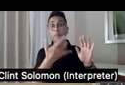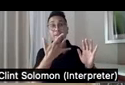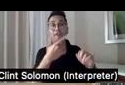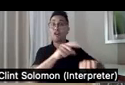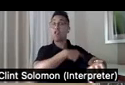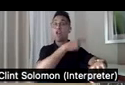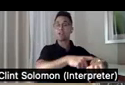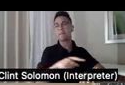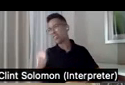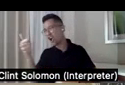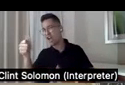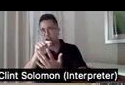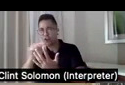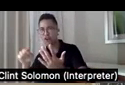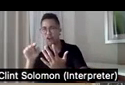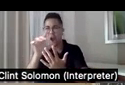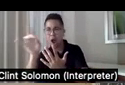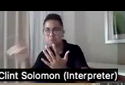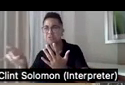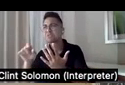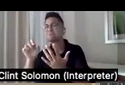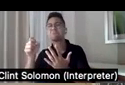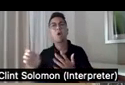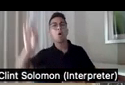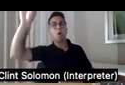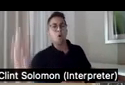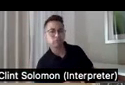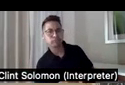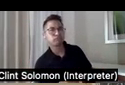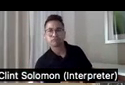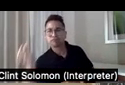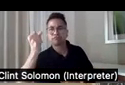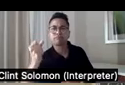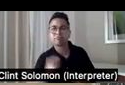other choices or other options are put up quickly and then they disappear we should not do that